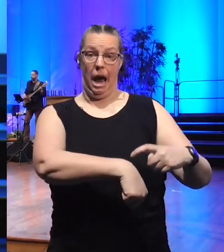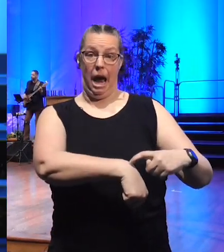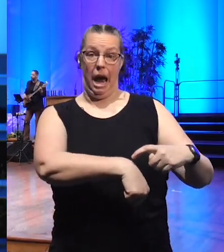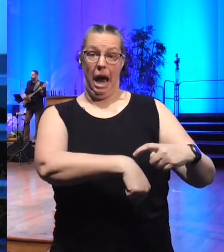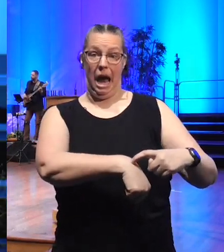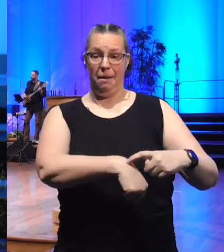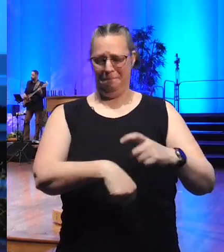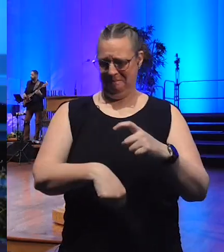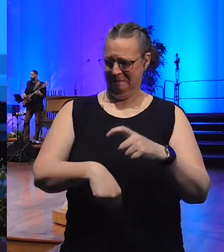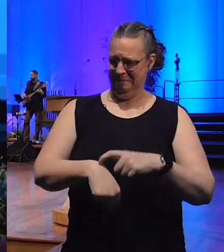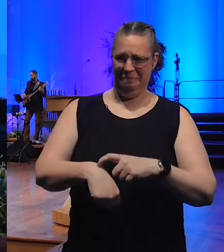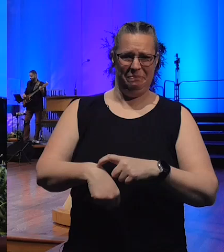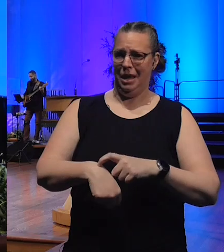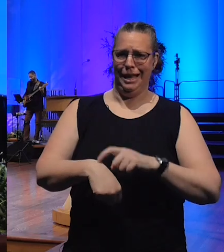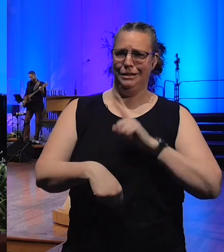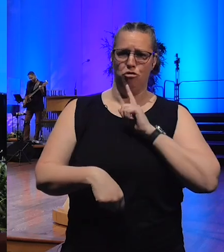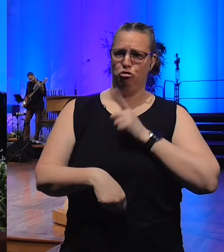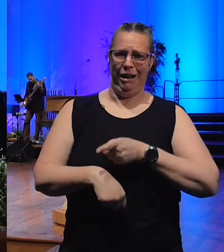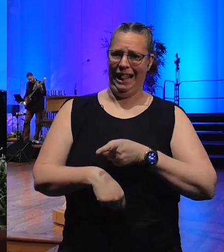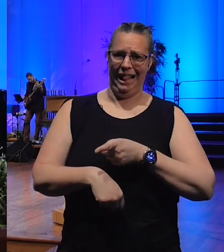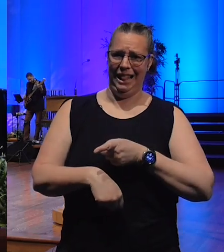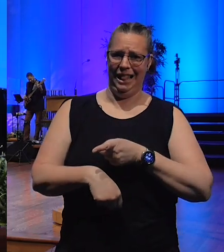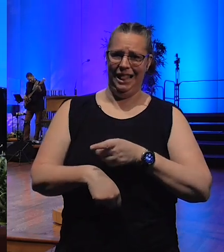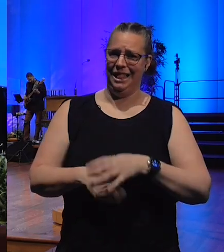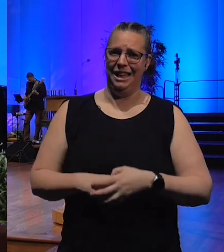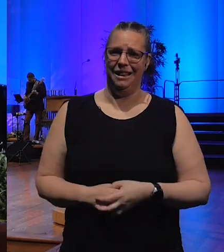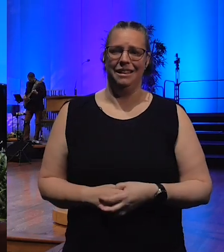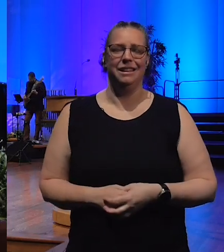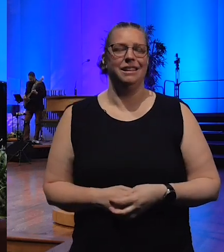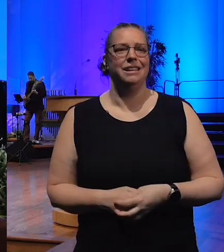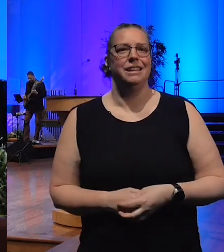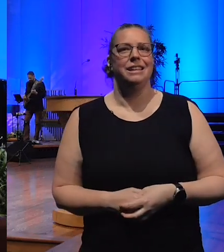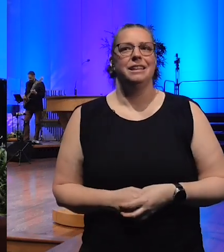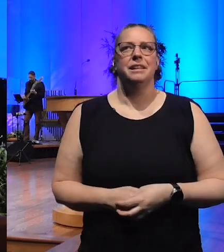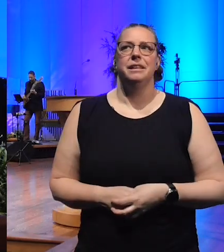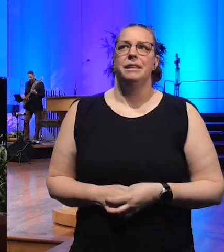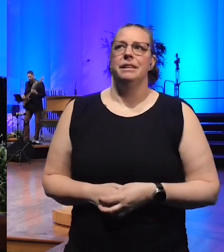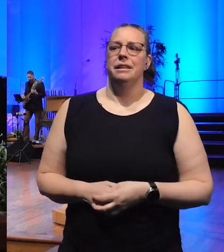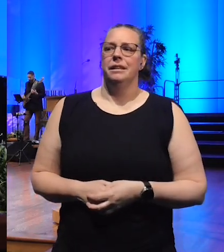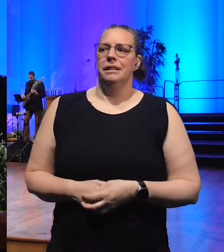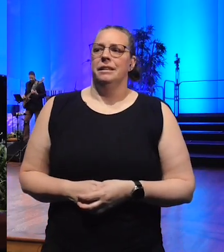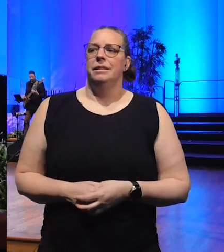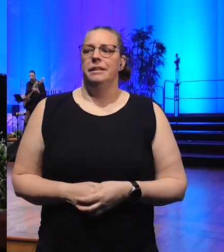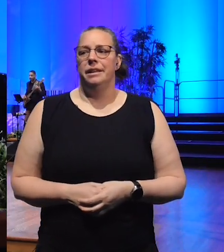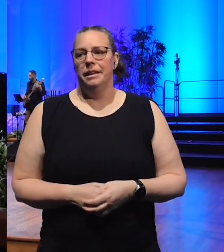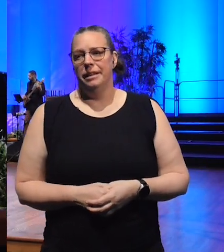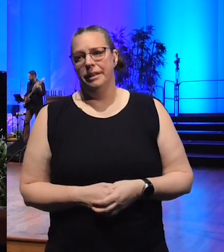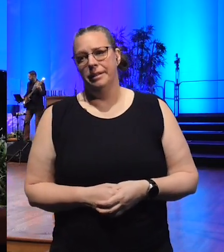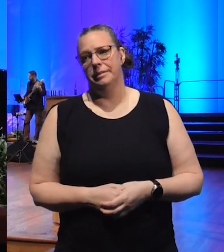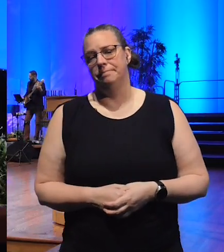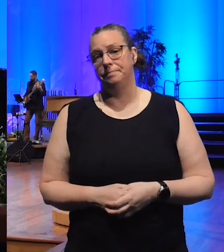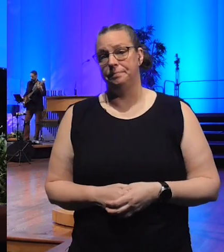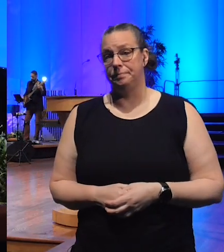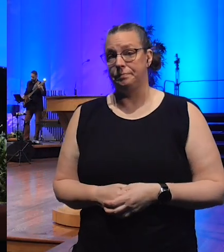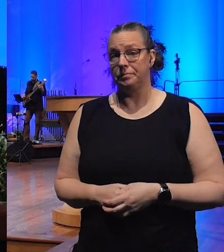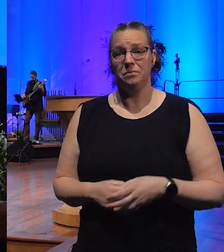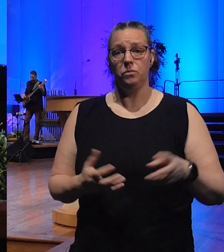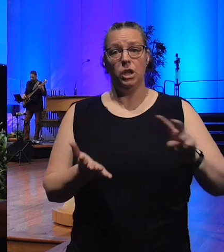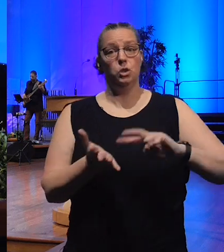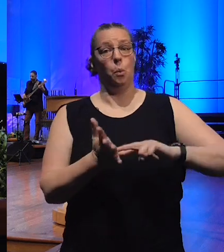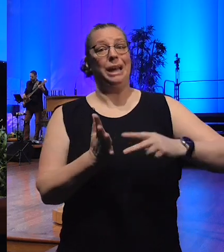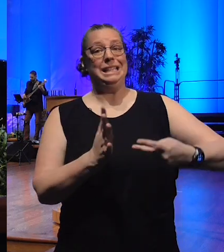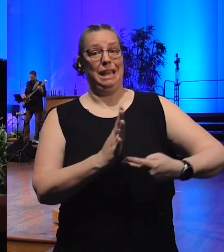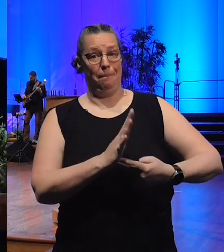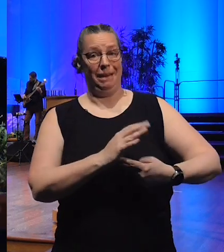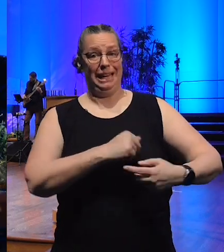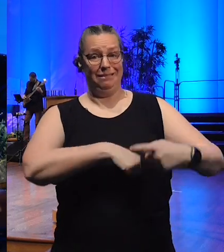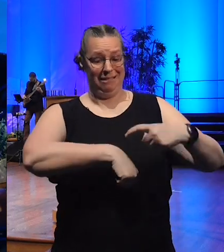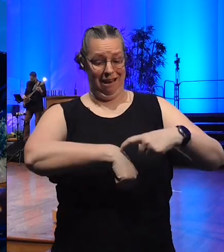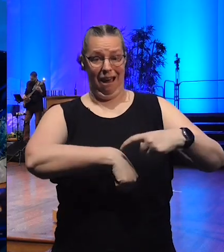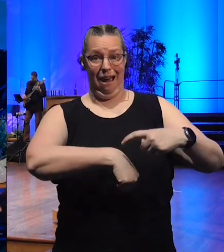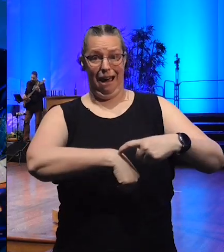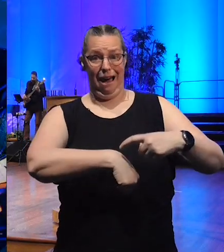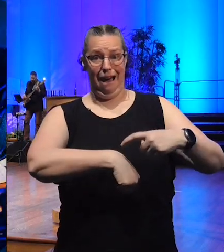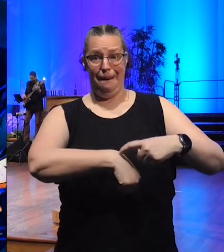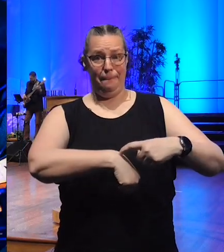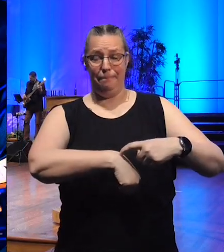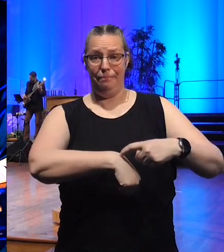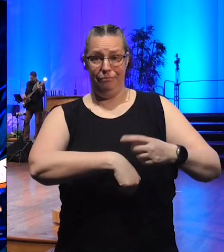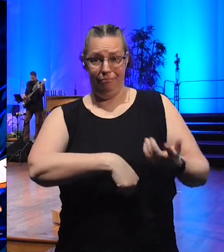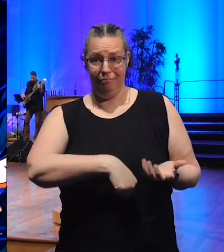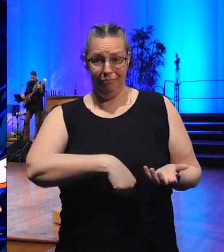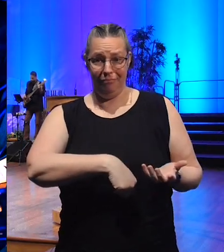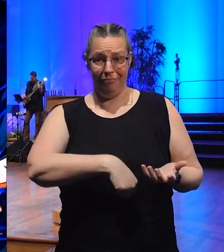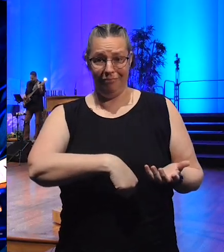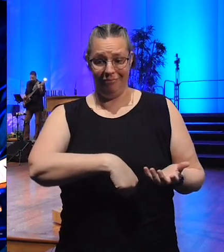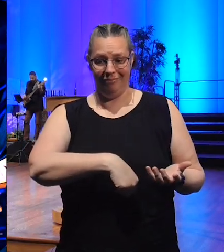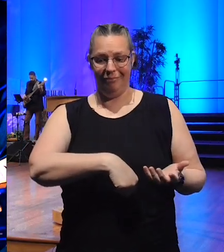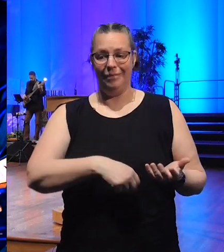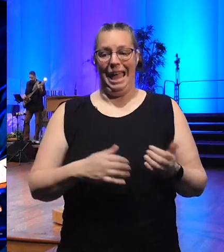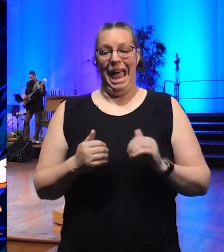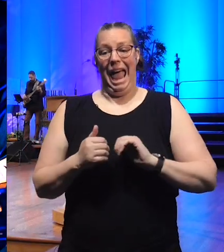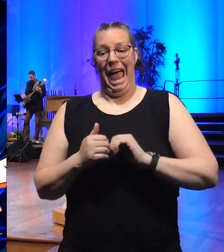isn't really real what does it mean for you oh how does it make you